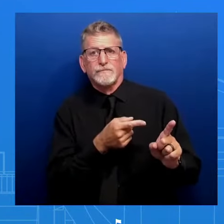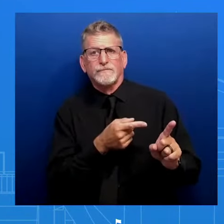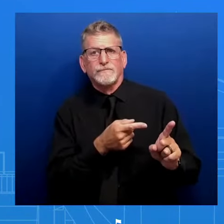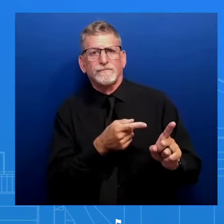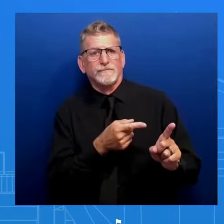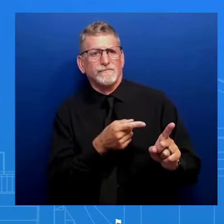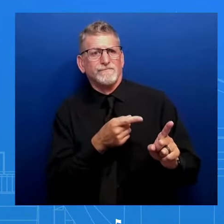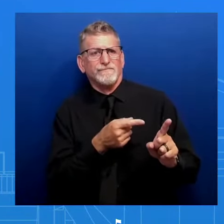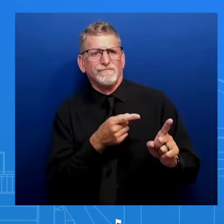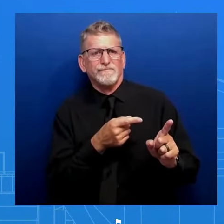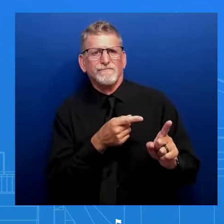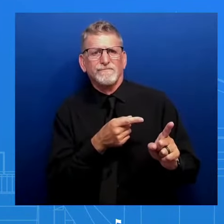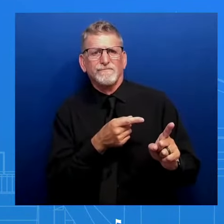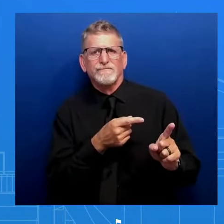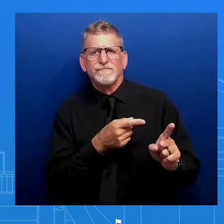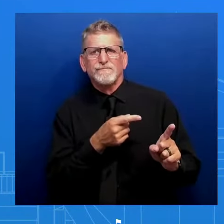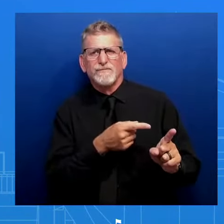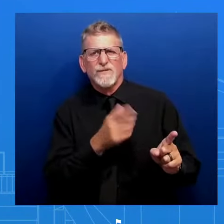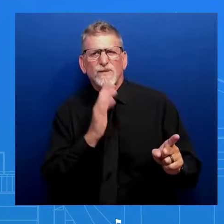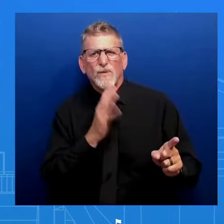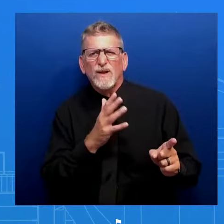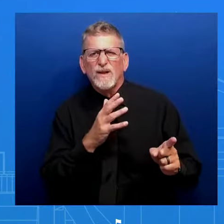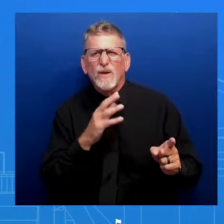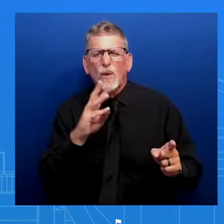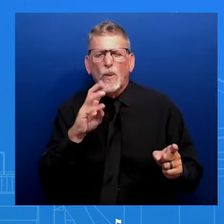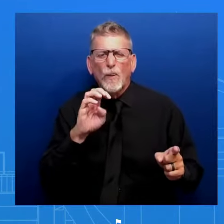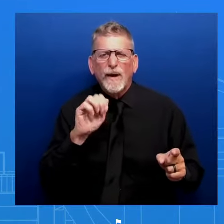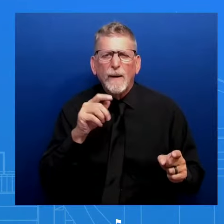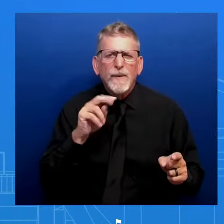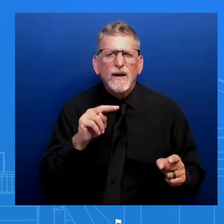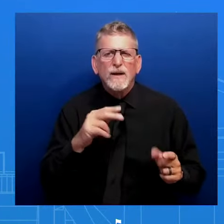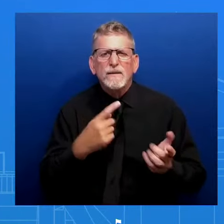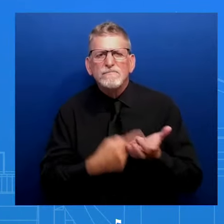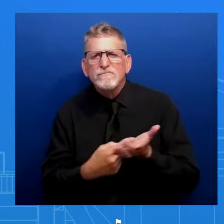What do you think about the direct arms deal